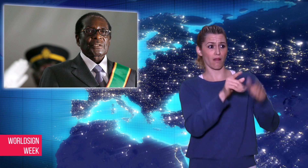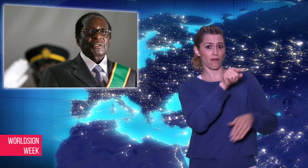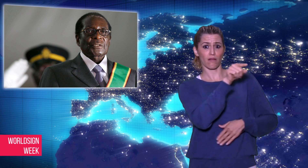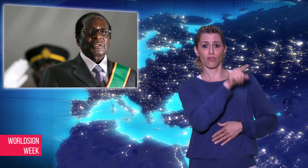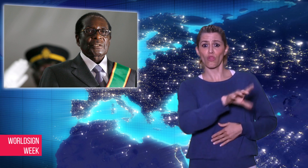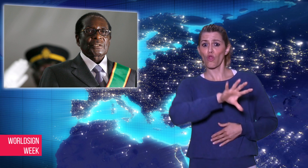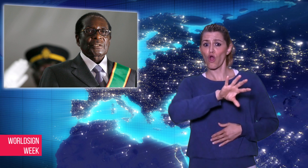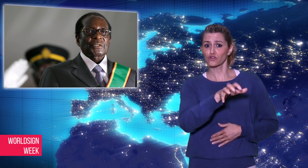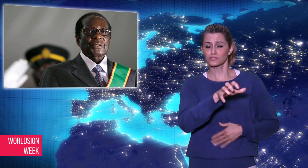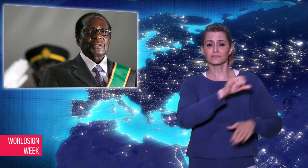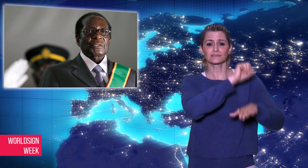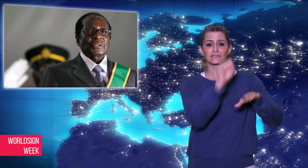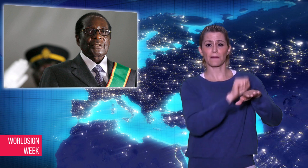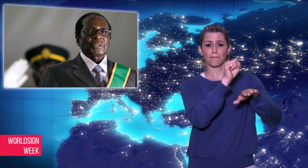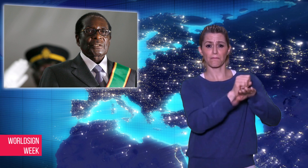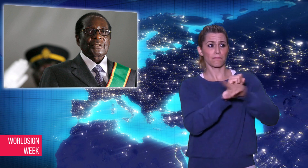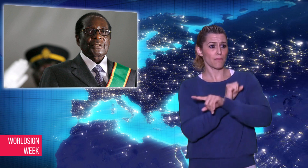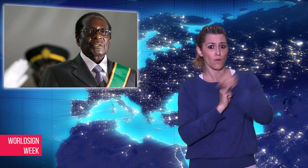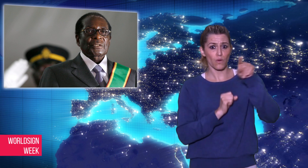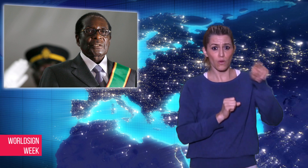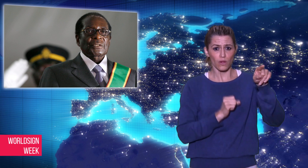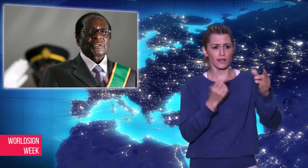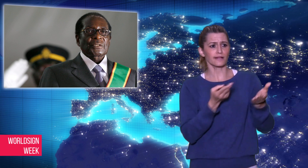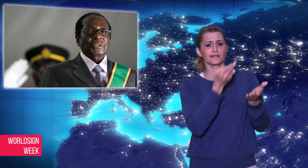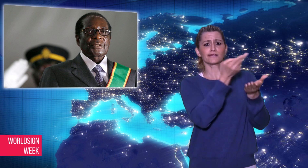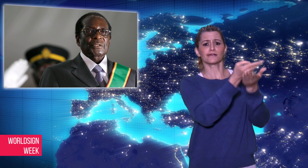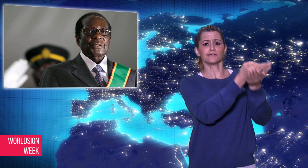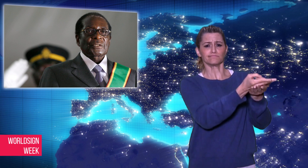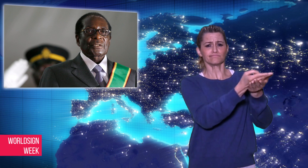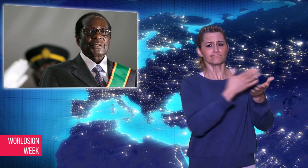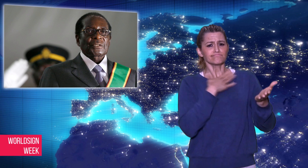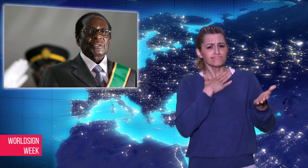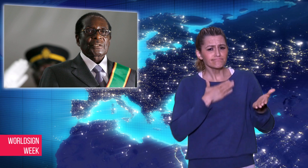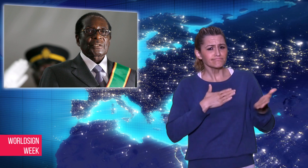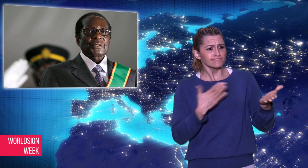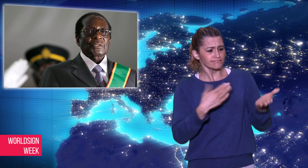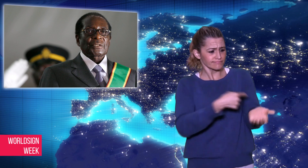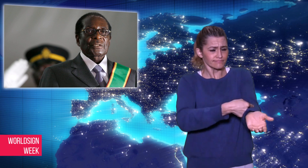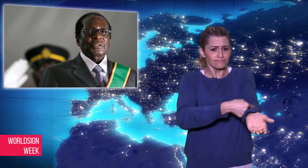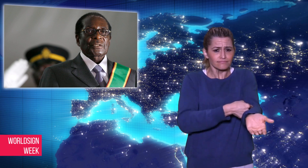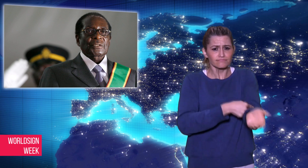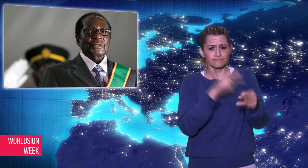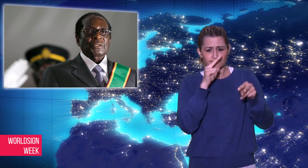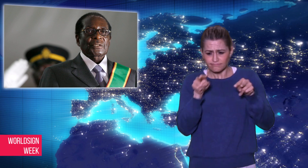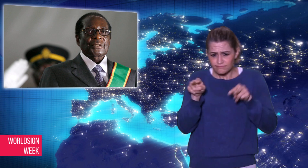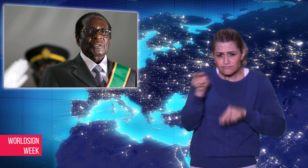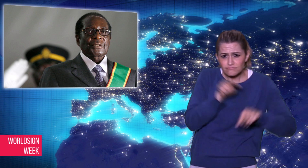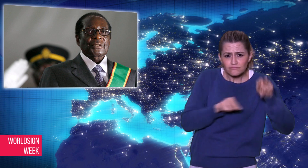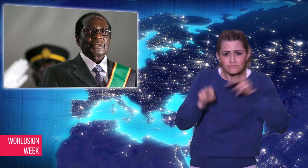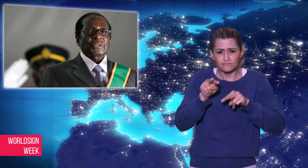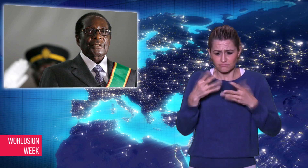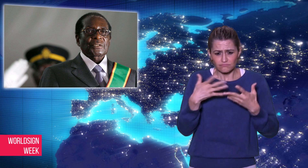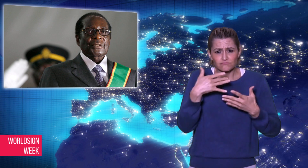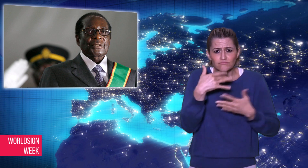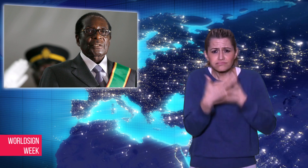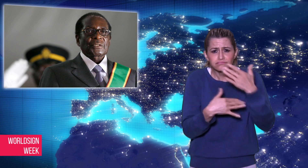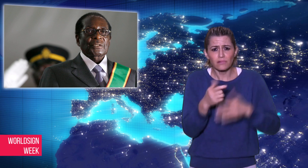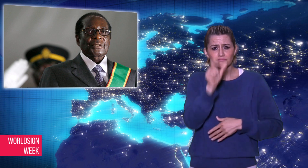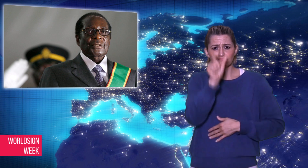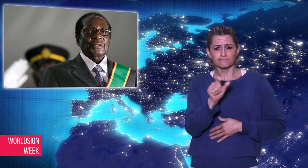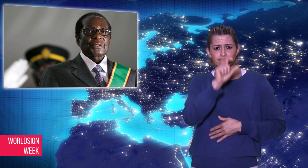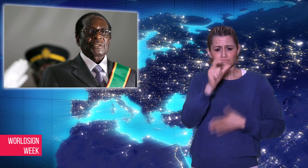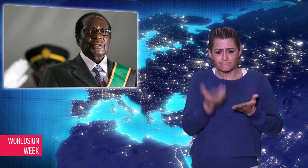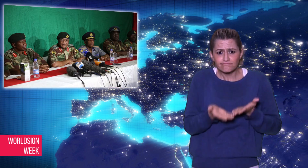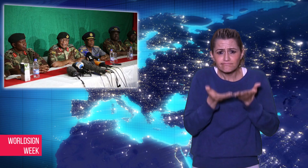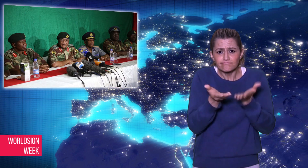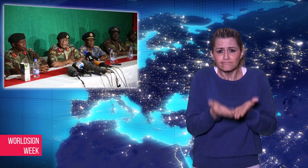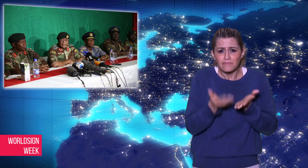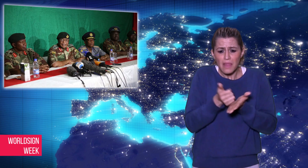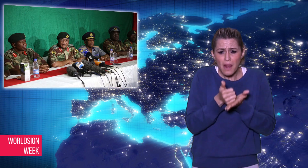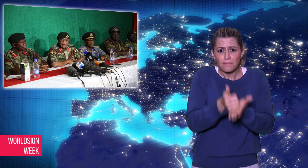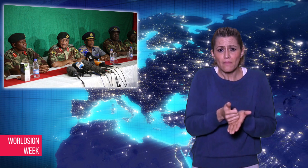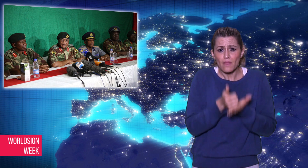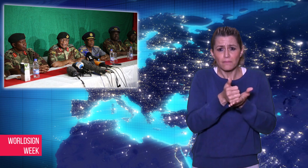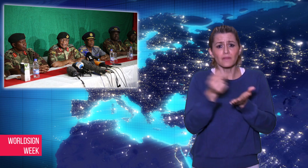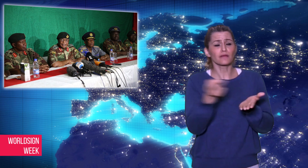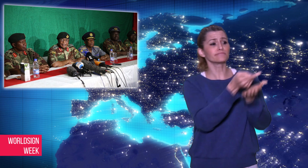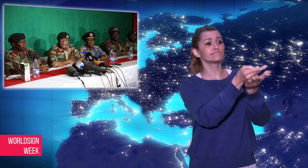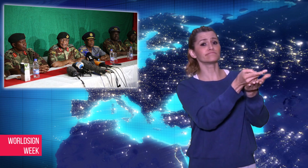He died in a hospital in Singapore while receiving